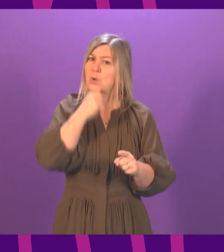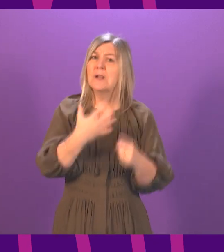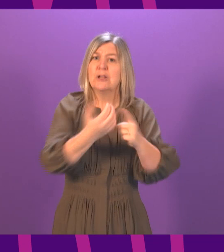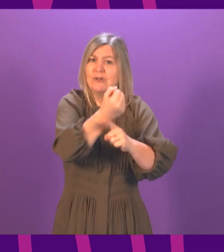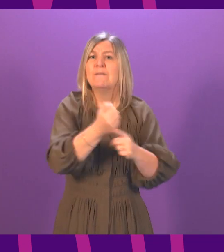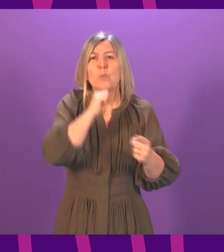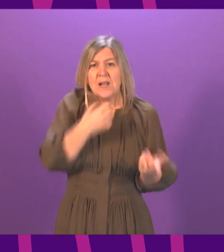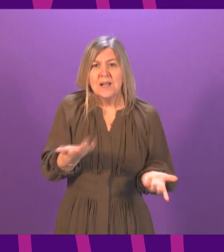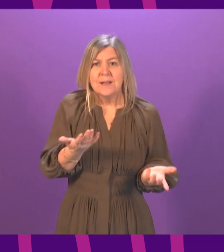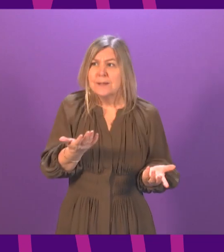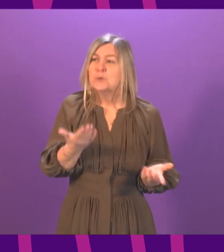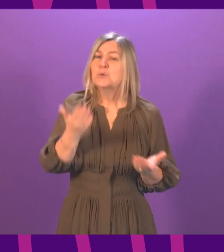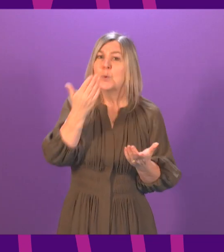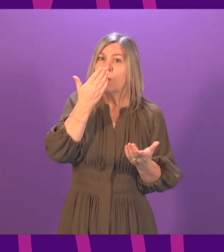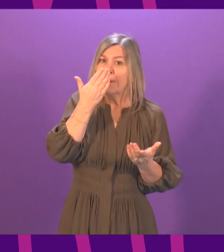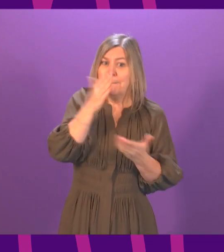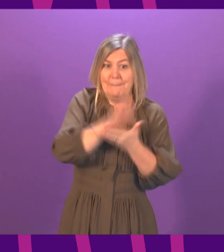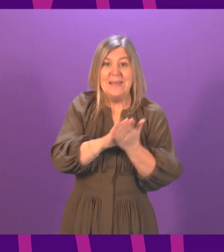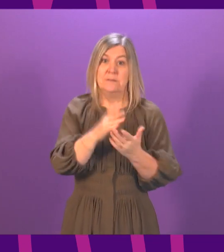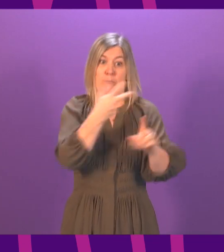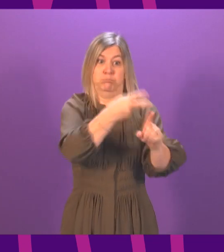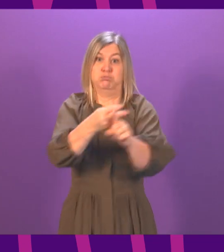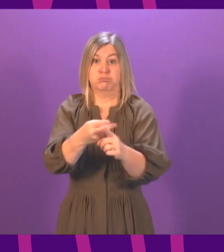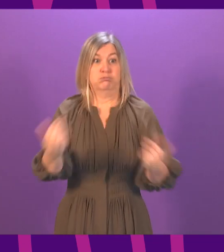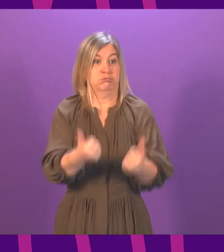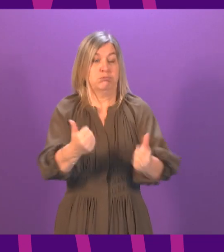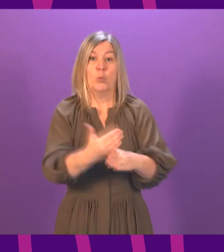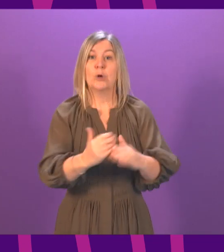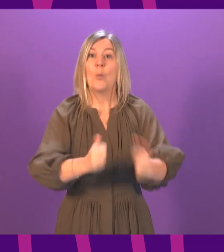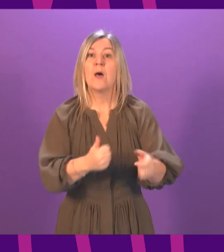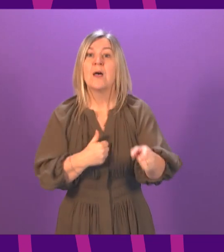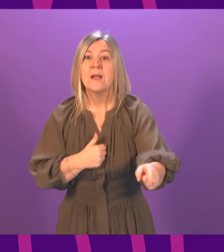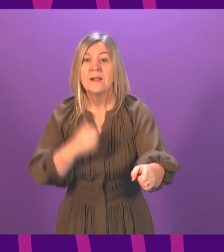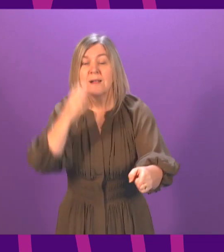the target date of 5 February that we set? We are not doing the